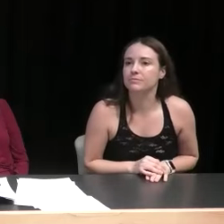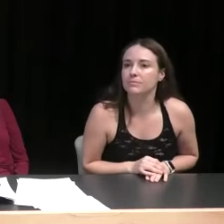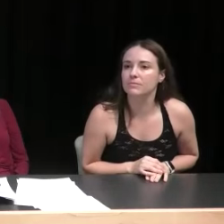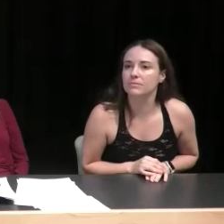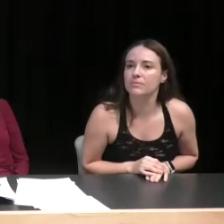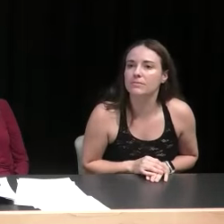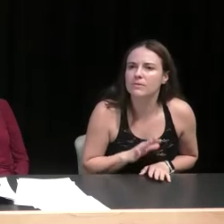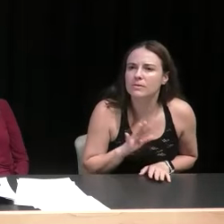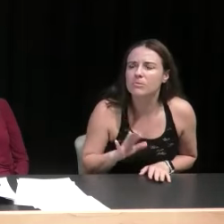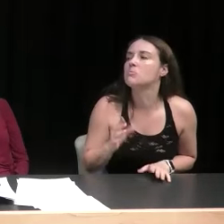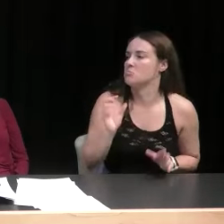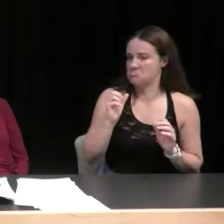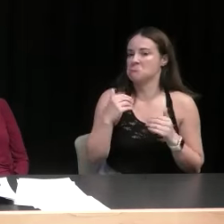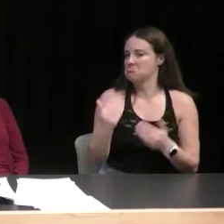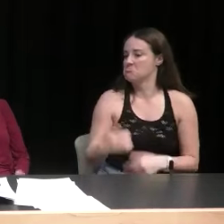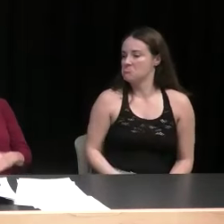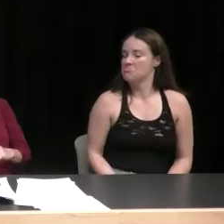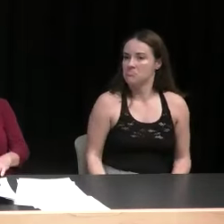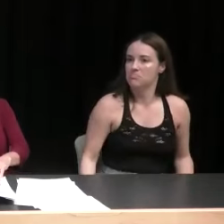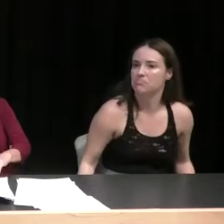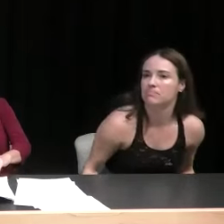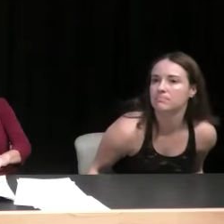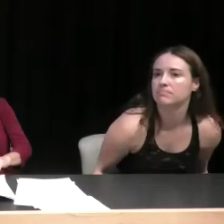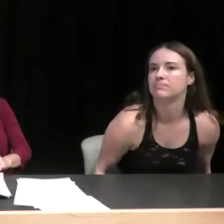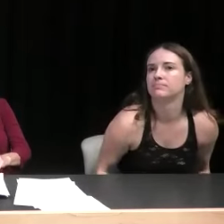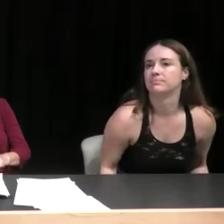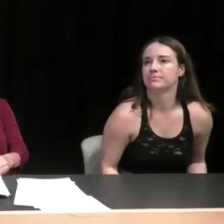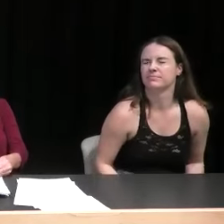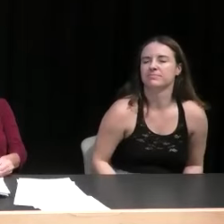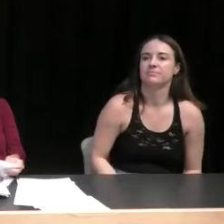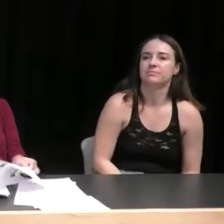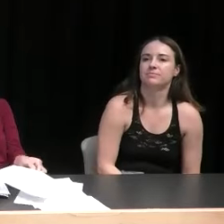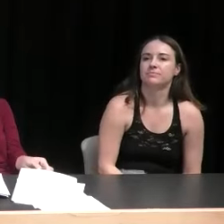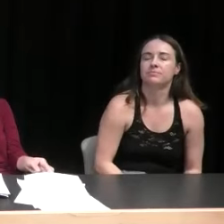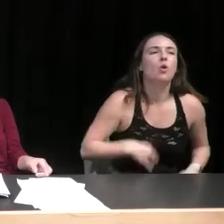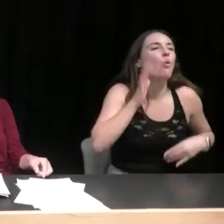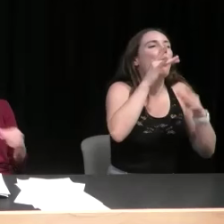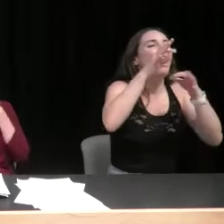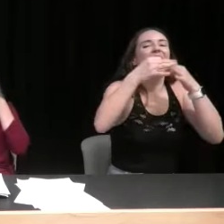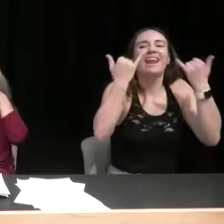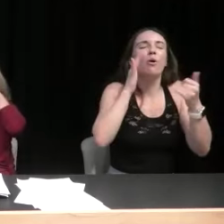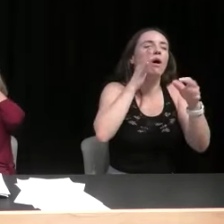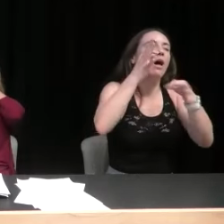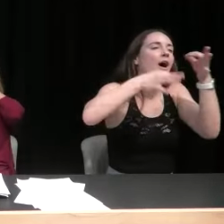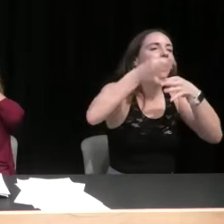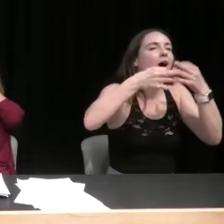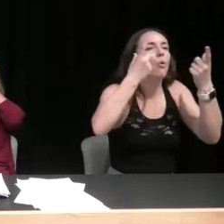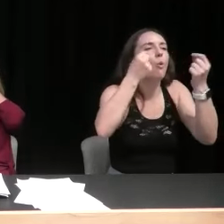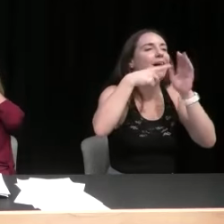interested in learning a little bit more about that then you can read this paper um one of the